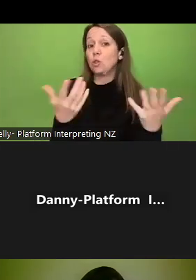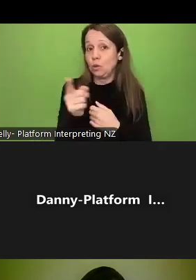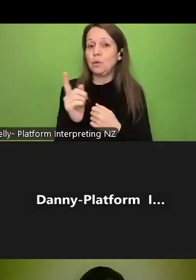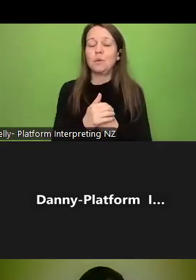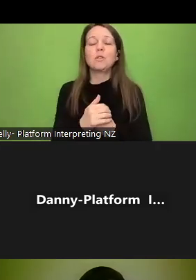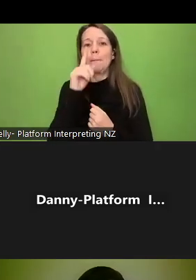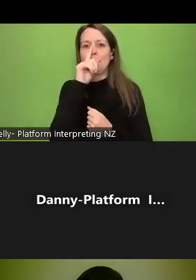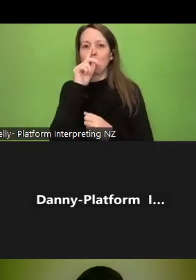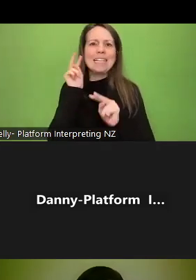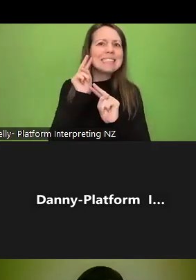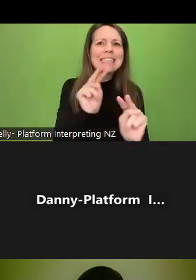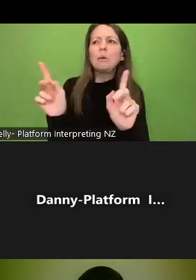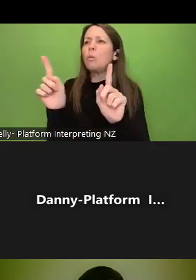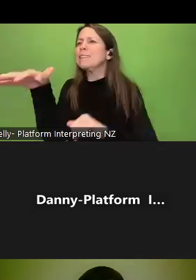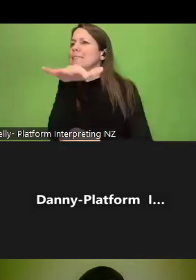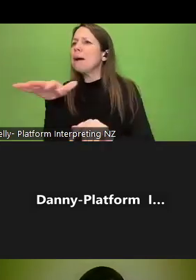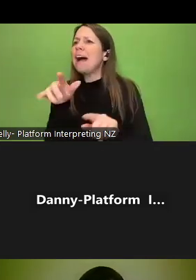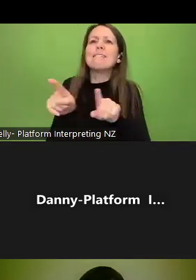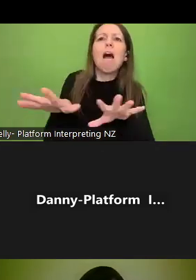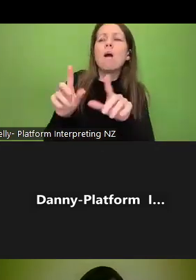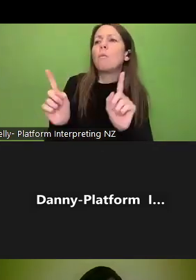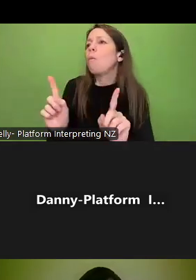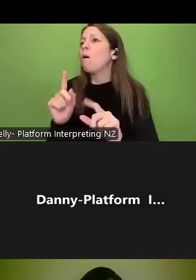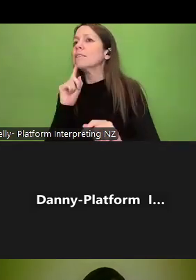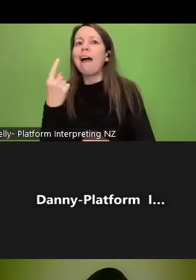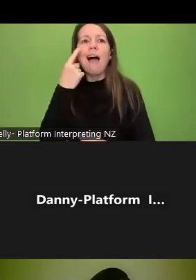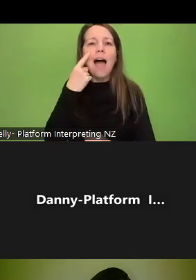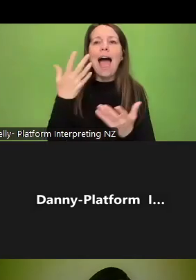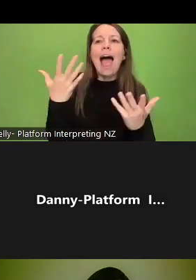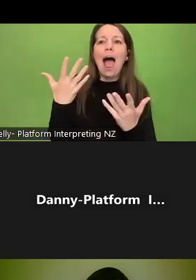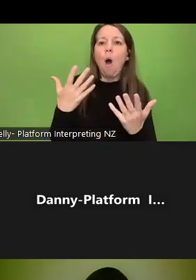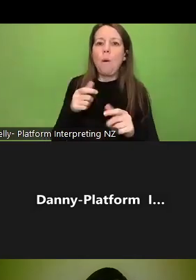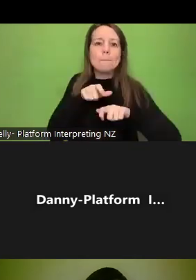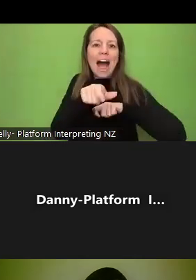check out what the navigation pathways are, and it gives that live stuff, like,